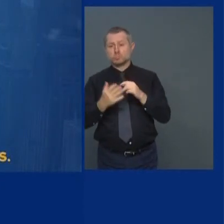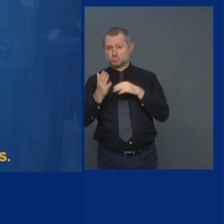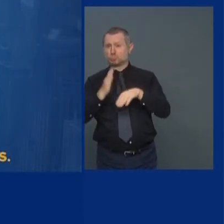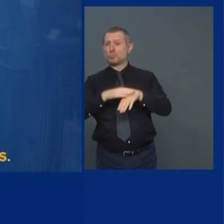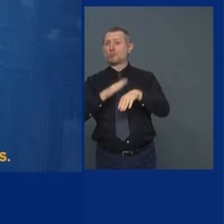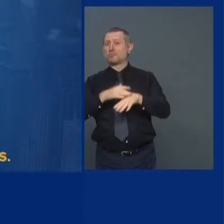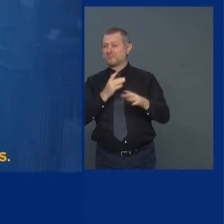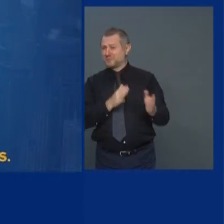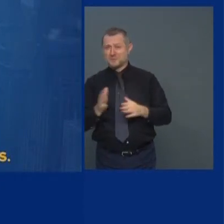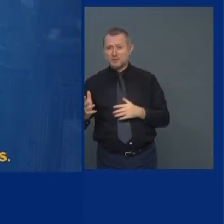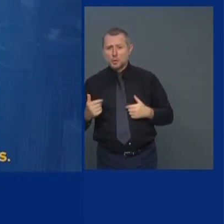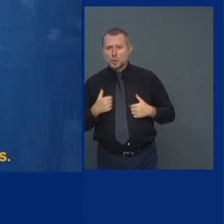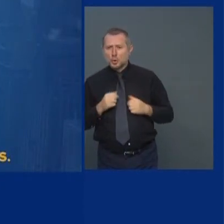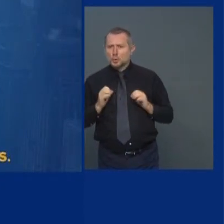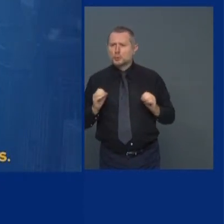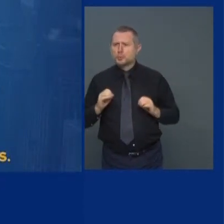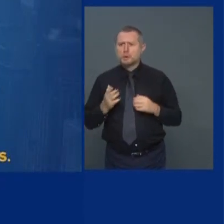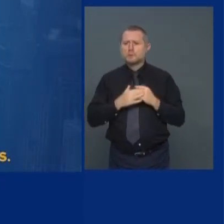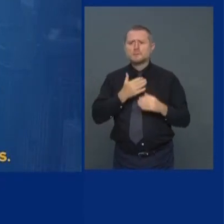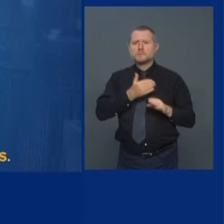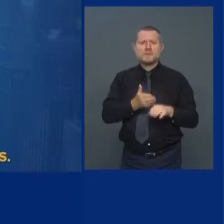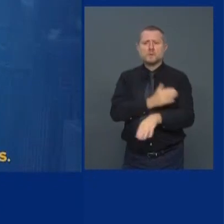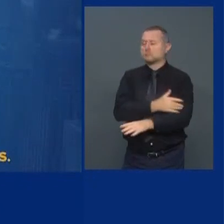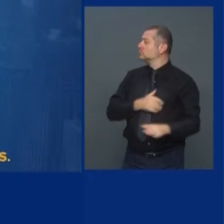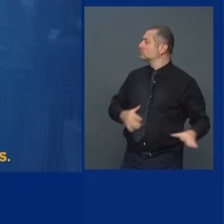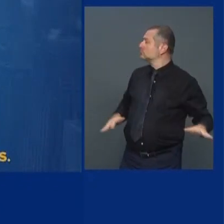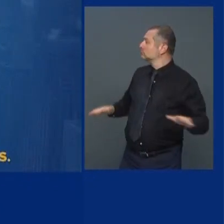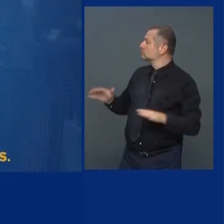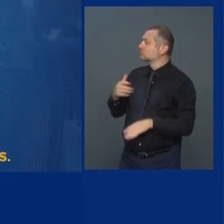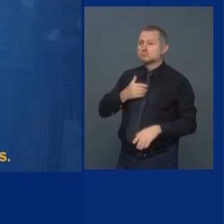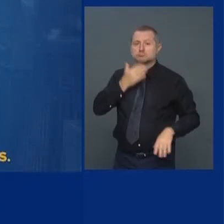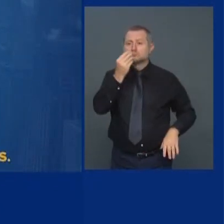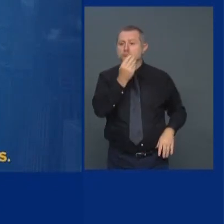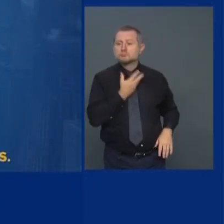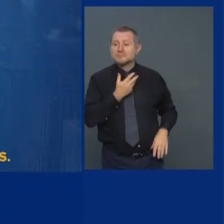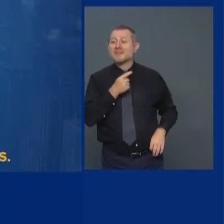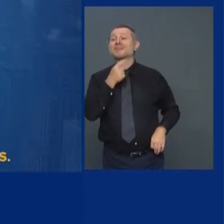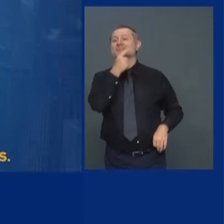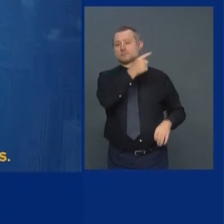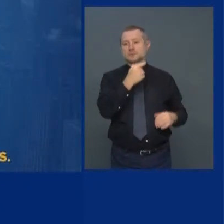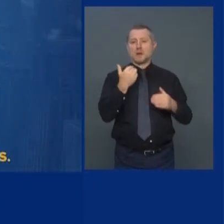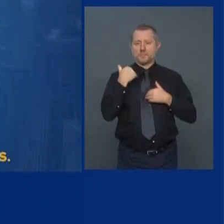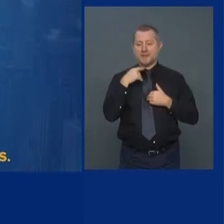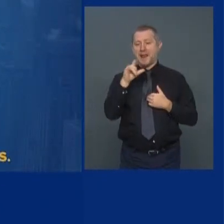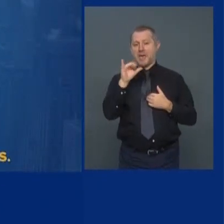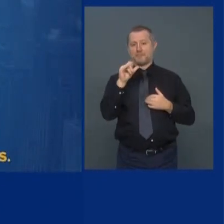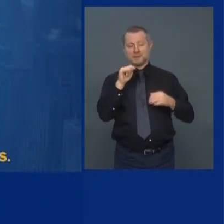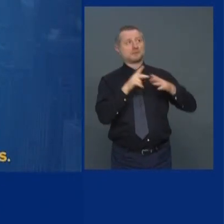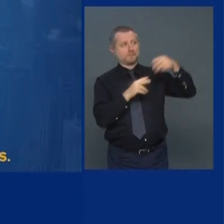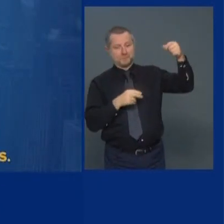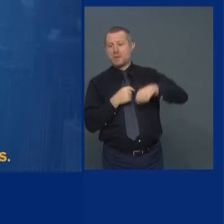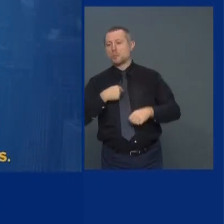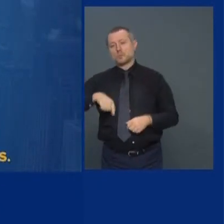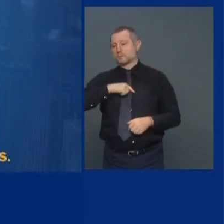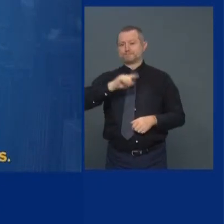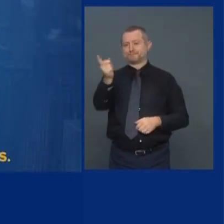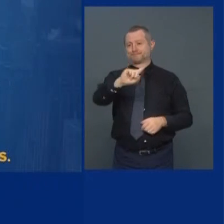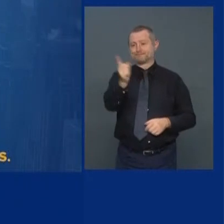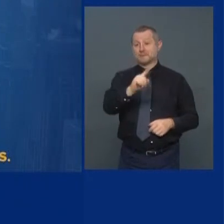WE HAD NO NOTICE. THE OTHER STATES HAD SEVERAL MONTHS' NOTICE. WE HAD NO NOTICE.